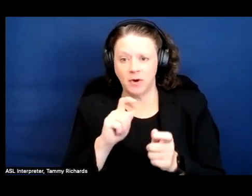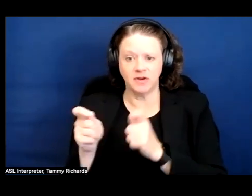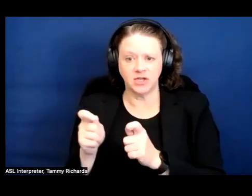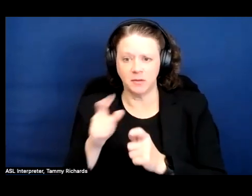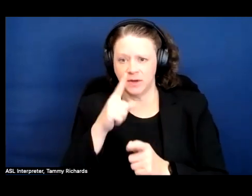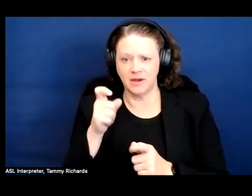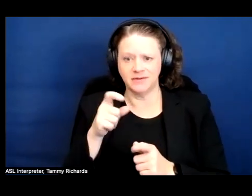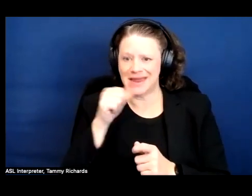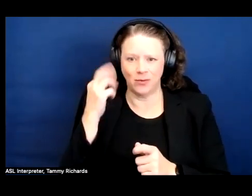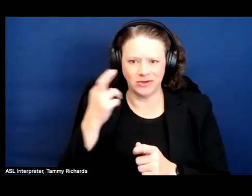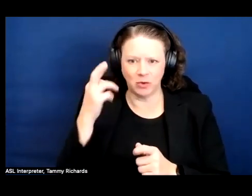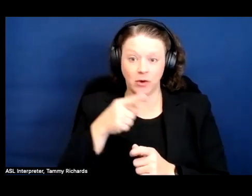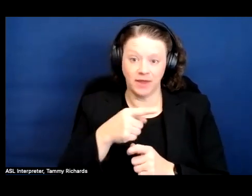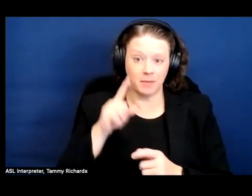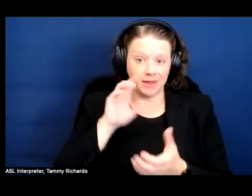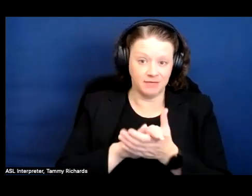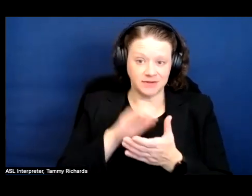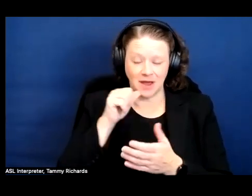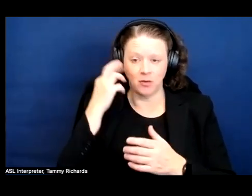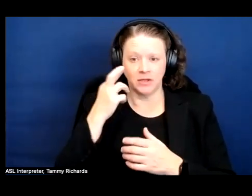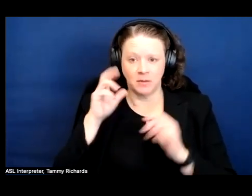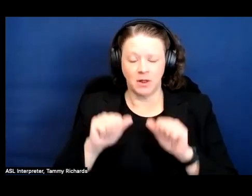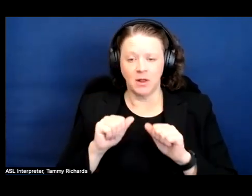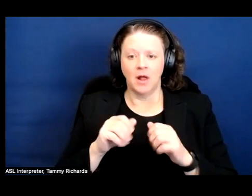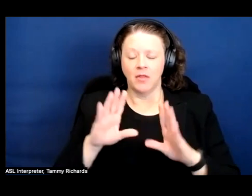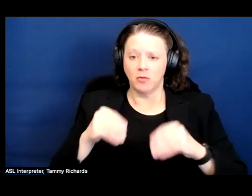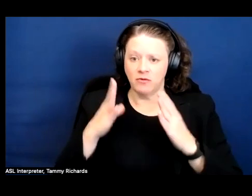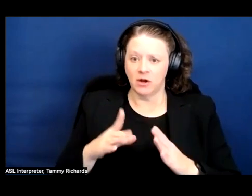Now I wanted to do, 'cause we have a couple of minutes, a couple of hypotheticals,